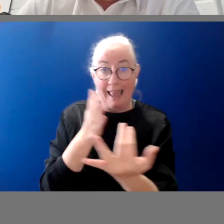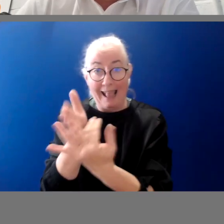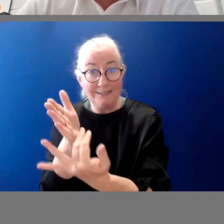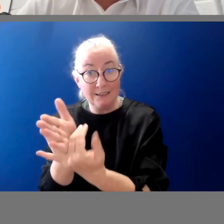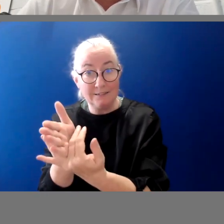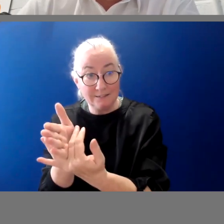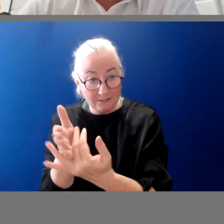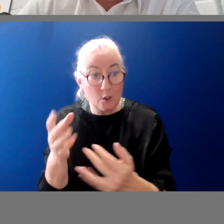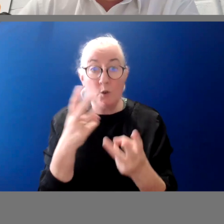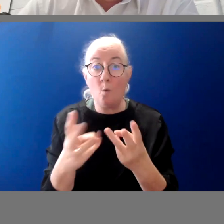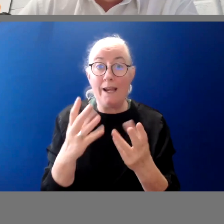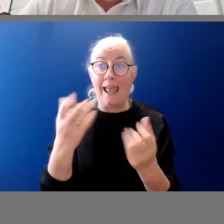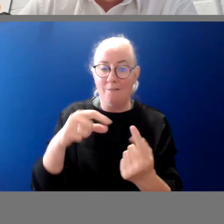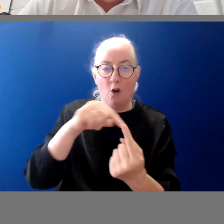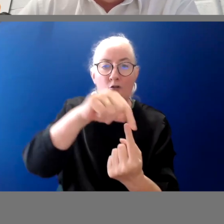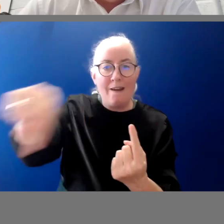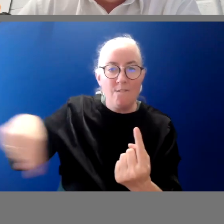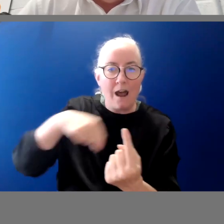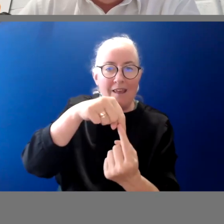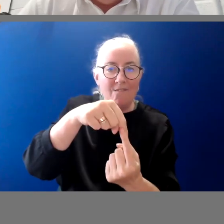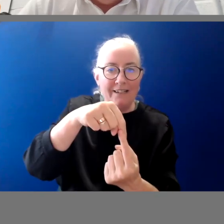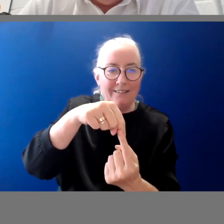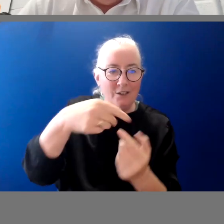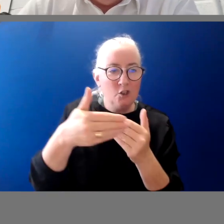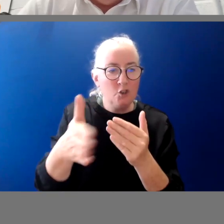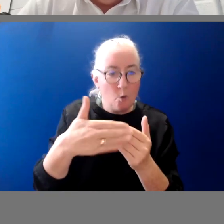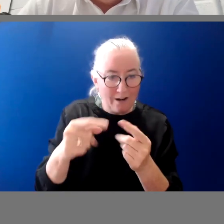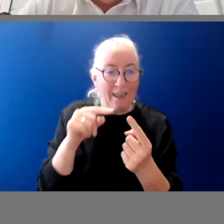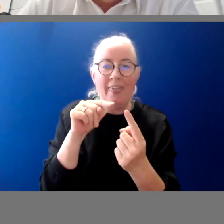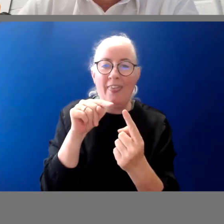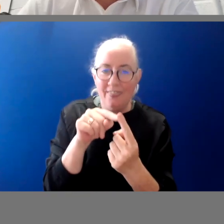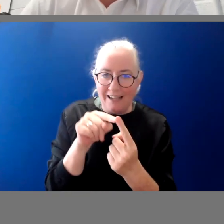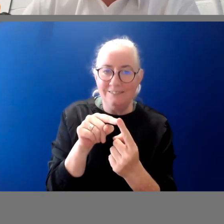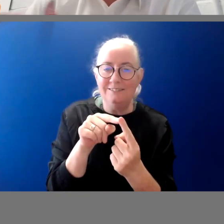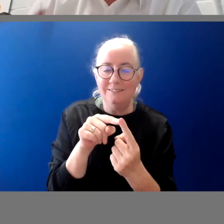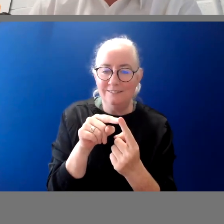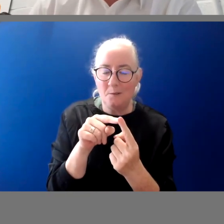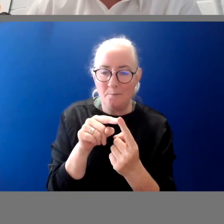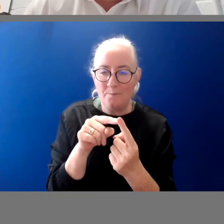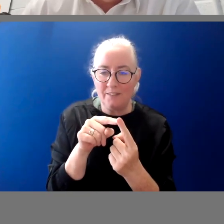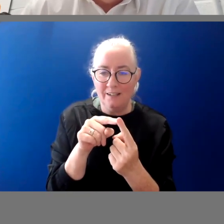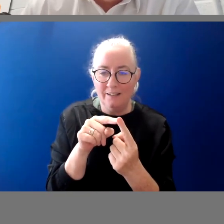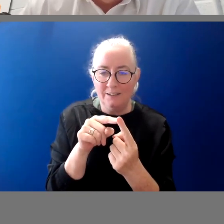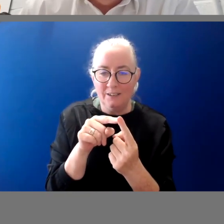when we provide revolving doors so again revolving doors are you know one way to design an entry but